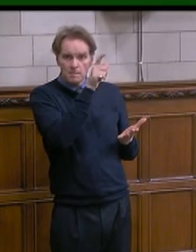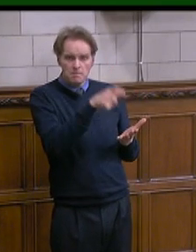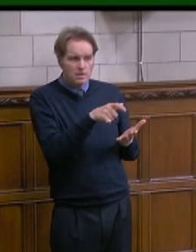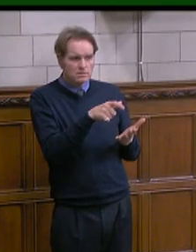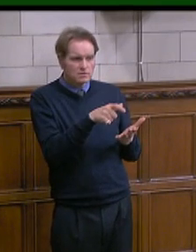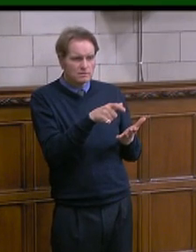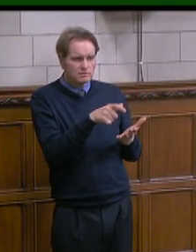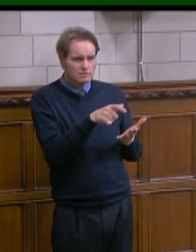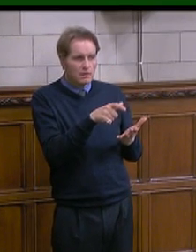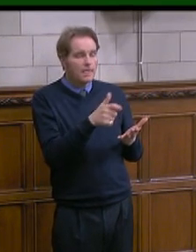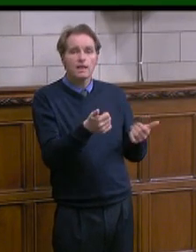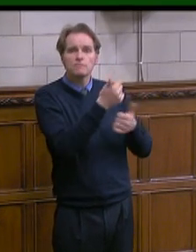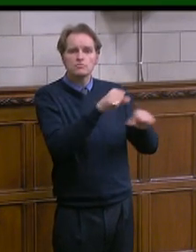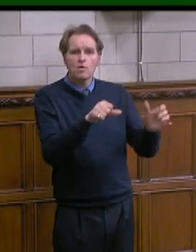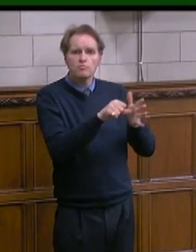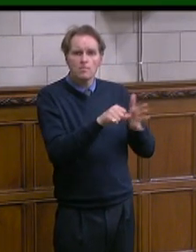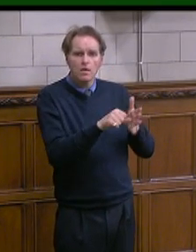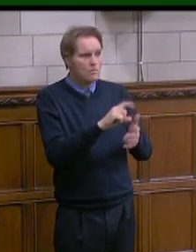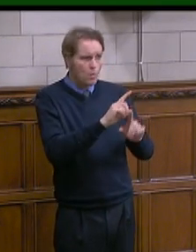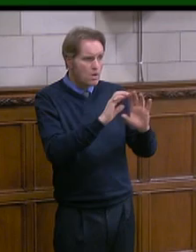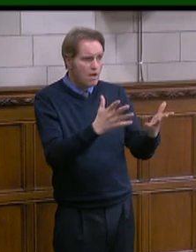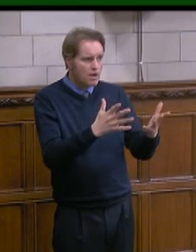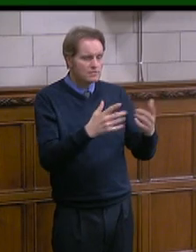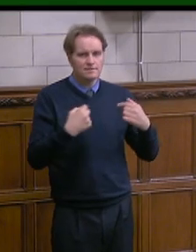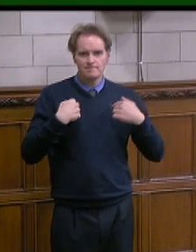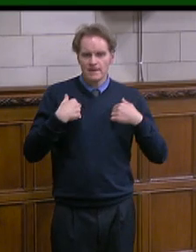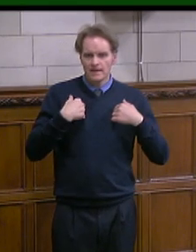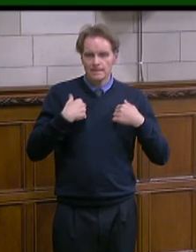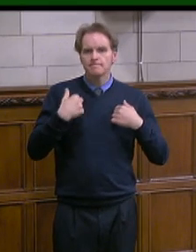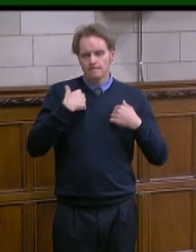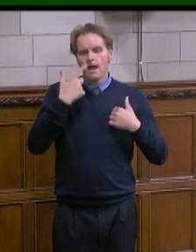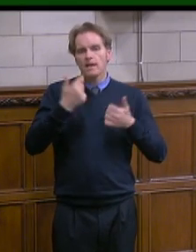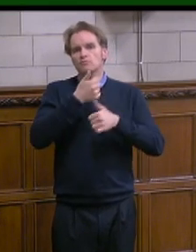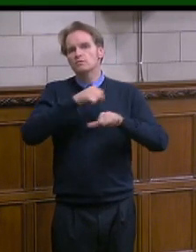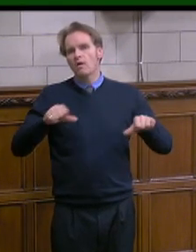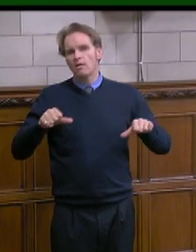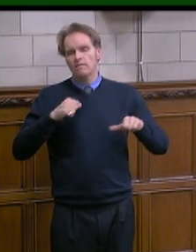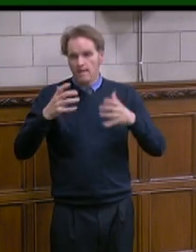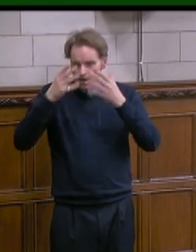who cannot speak or the person who cannot sign? I realised it was me, who could not sign.